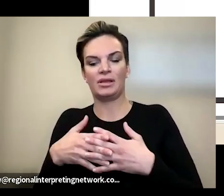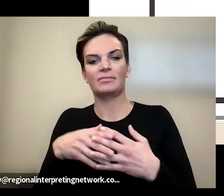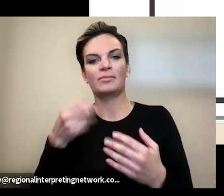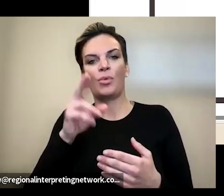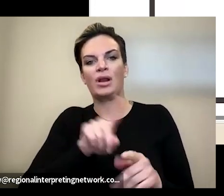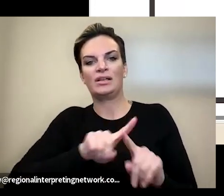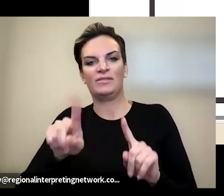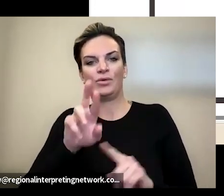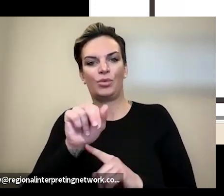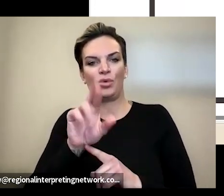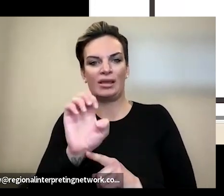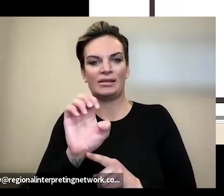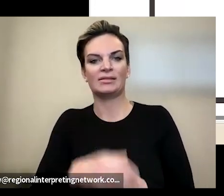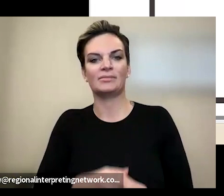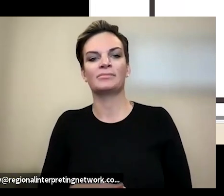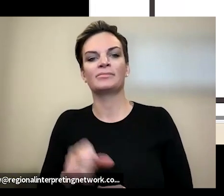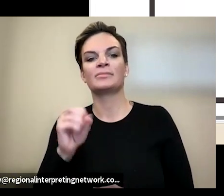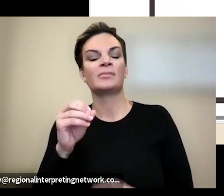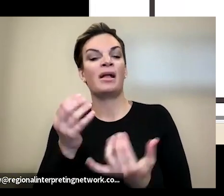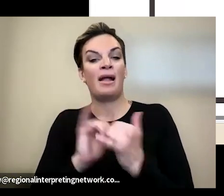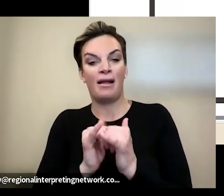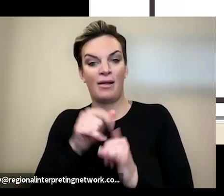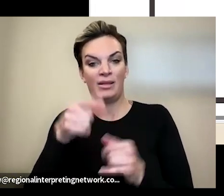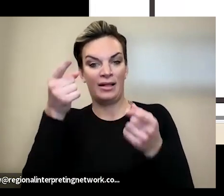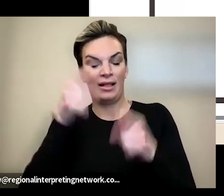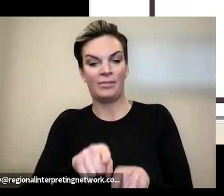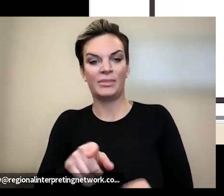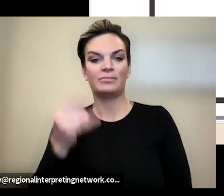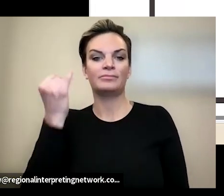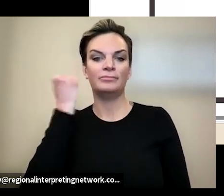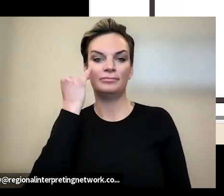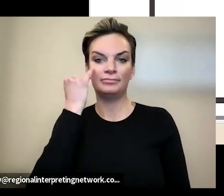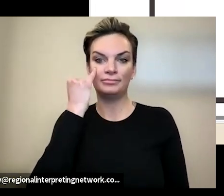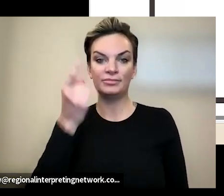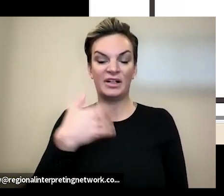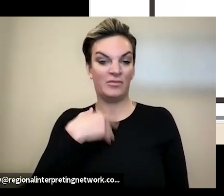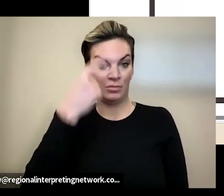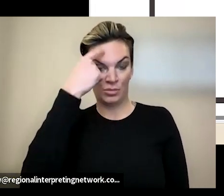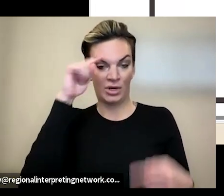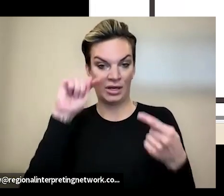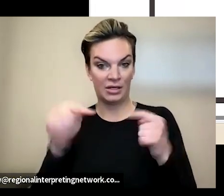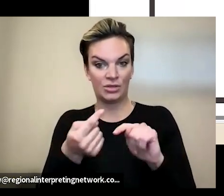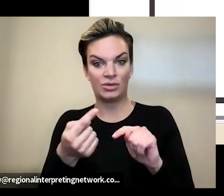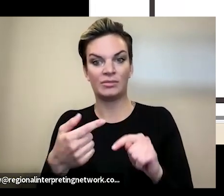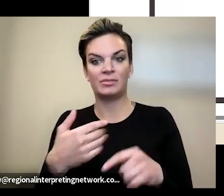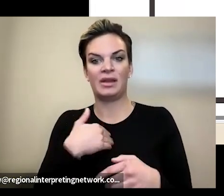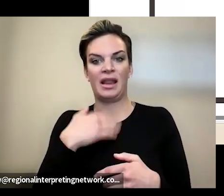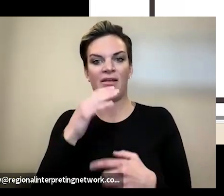analogy of how this happens when you have a brain injury - there are cells in your brain, there are